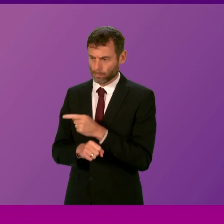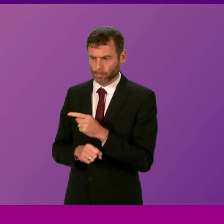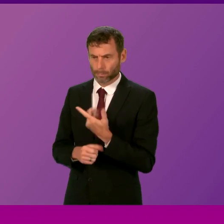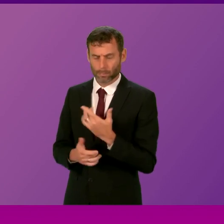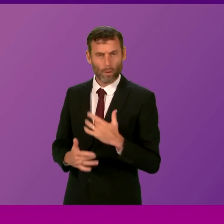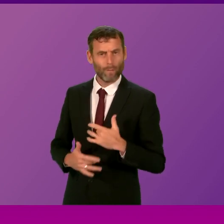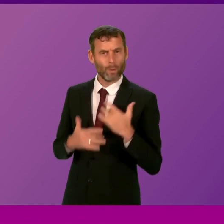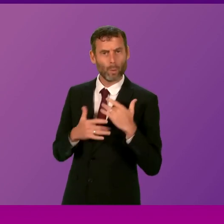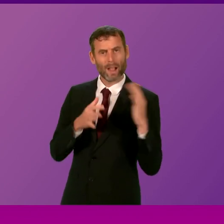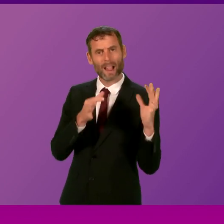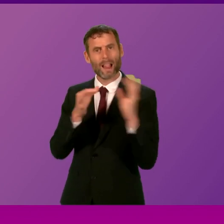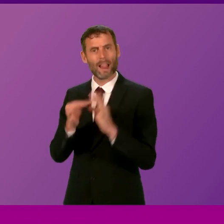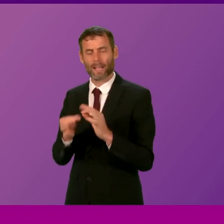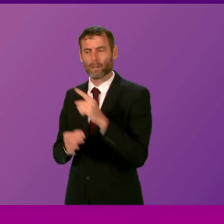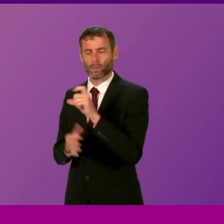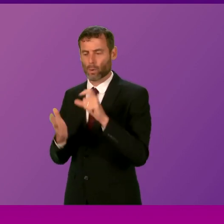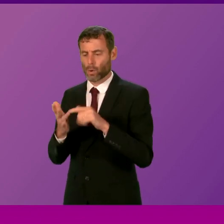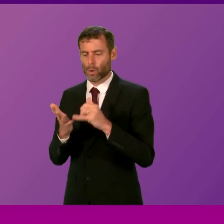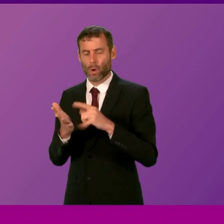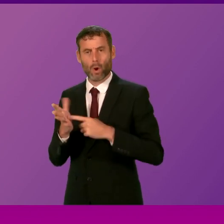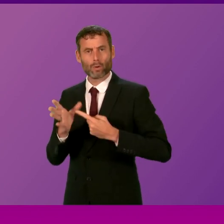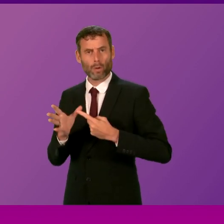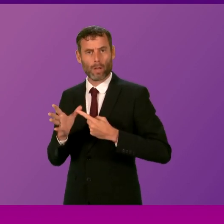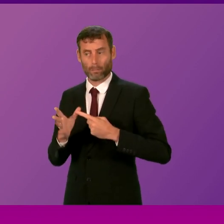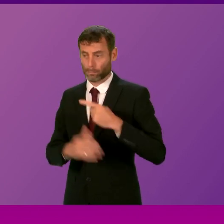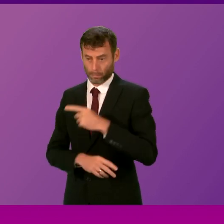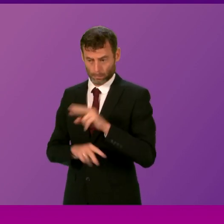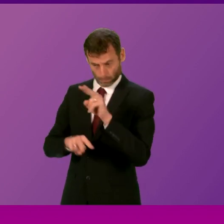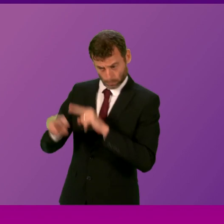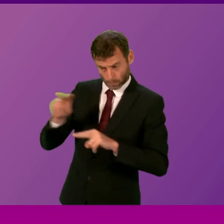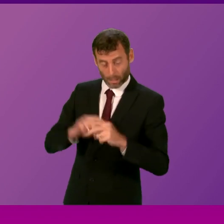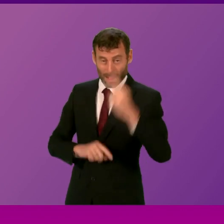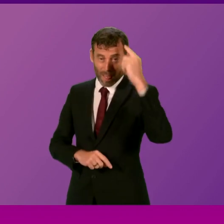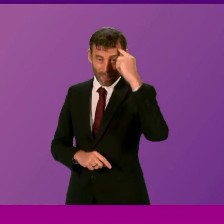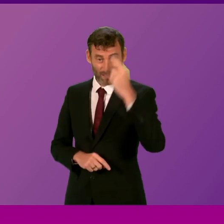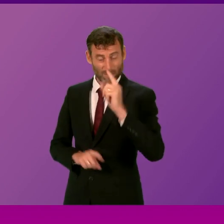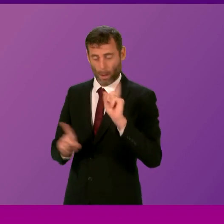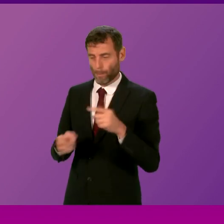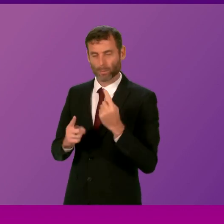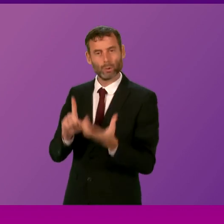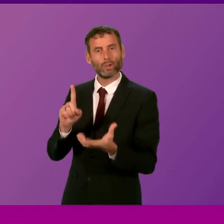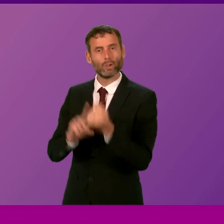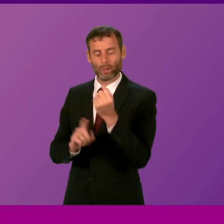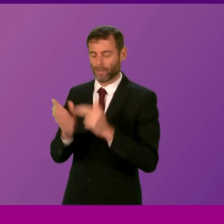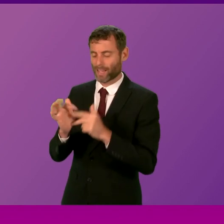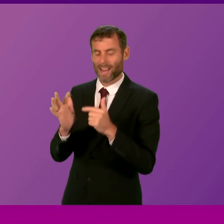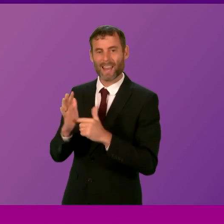questioning the achievability of net zero targets without a detailed plan and adequate funding.